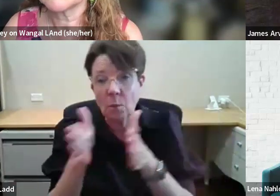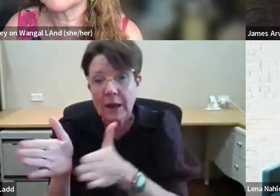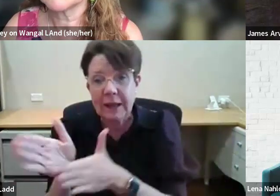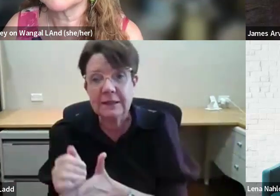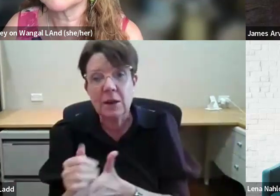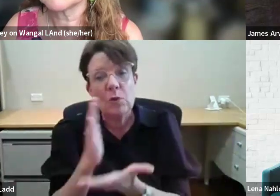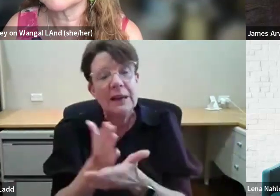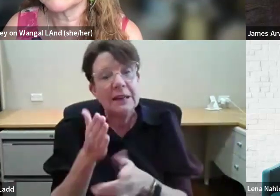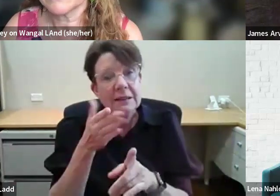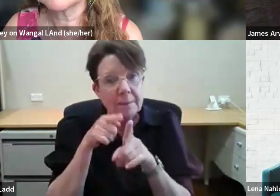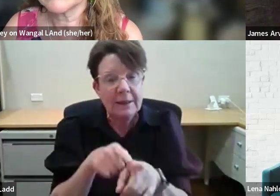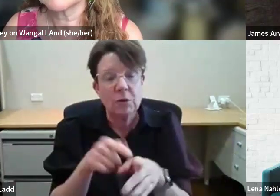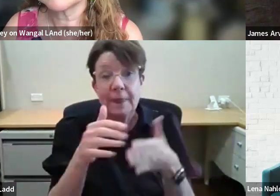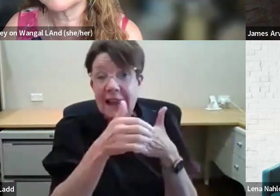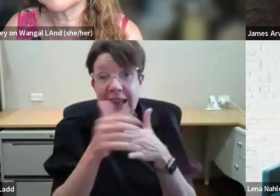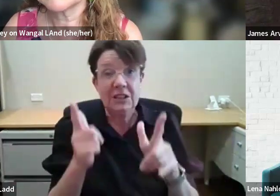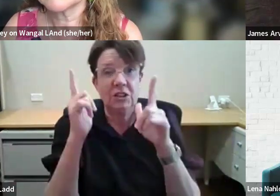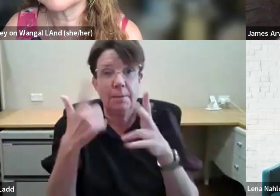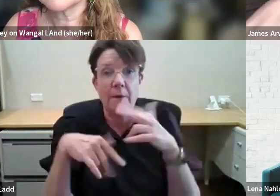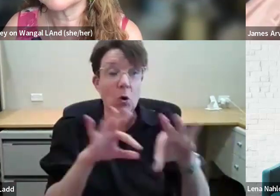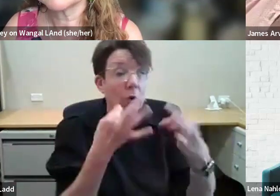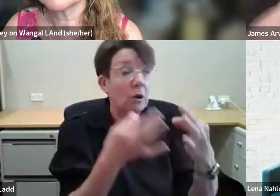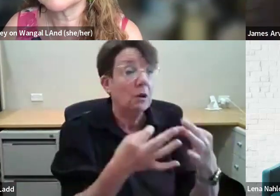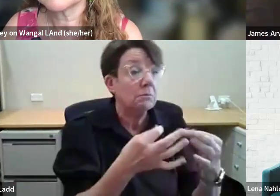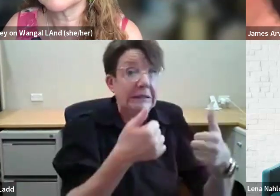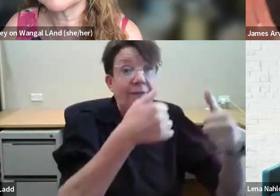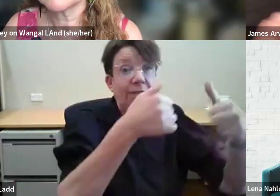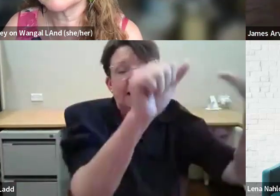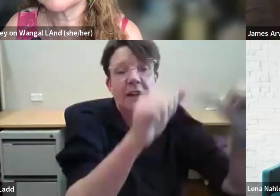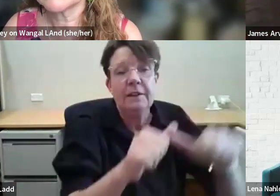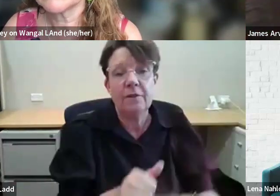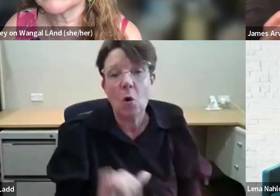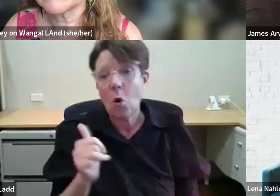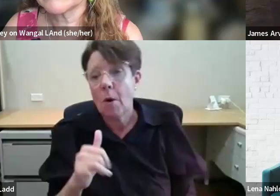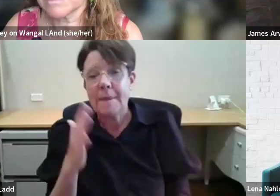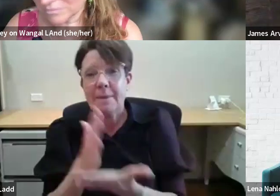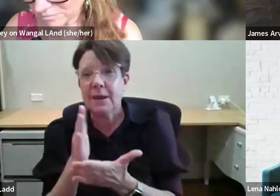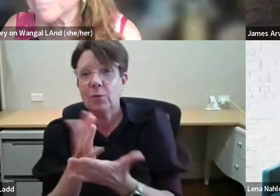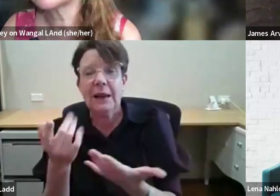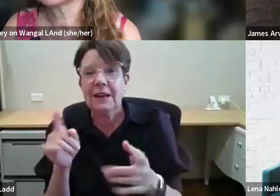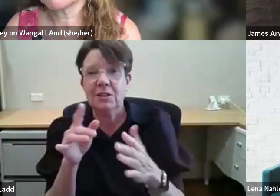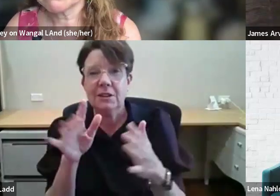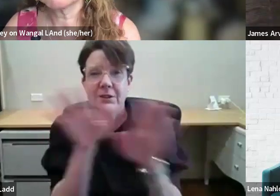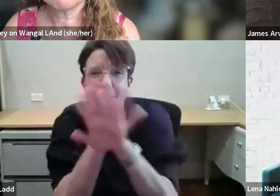Green washing. There are so much more that can be done, the